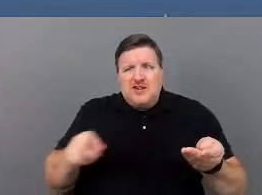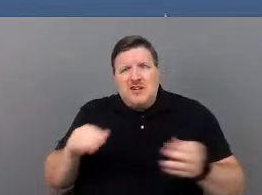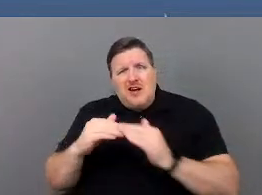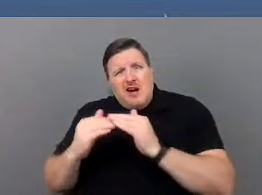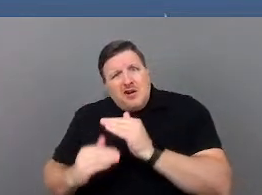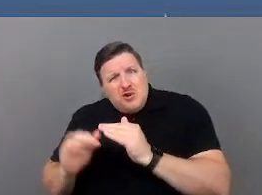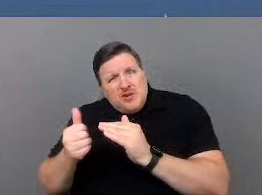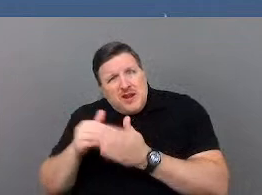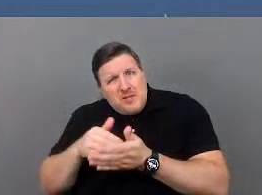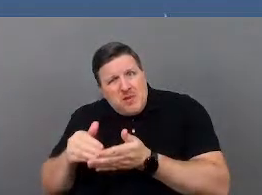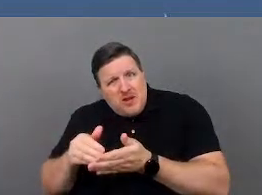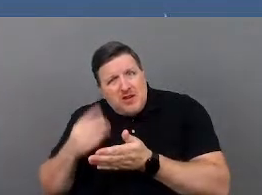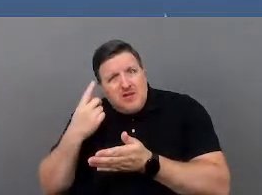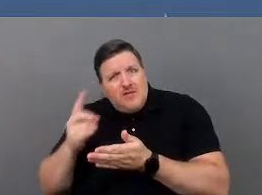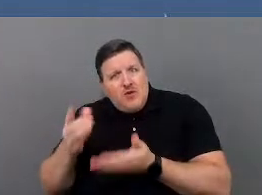I'VE MANAGED IN IT IS AIRLINE INDUSTRY FOR OVER 40 YEARS.